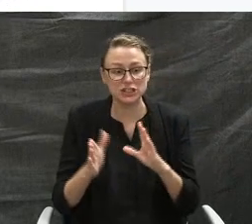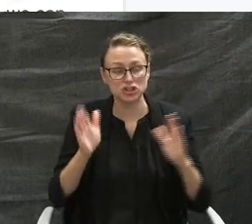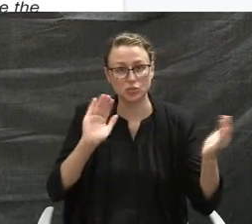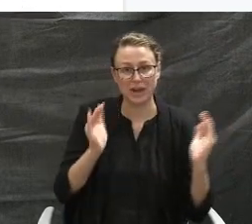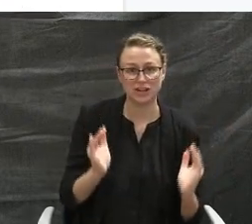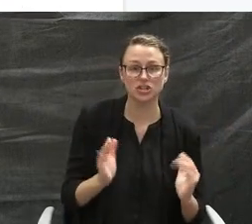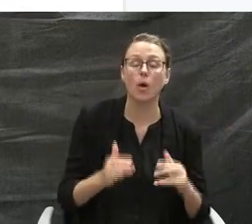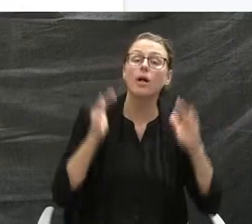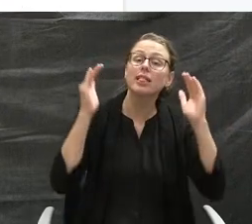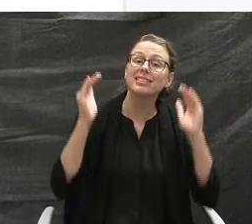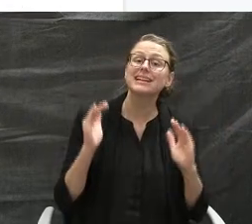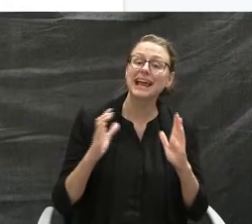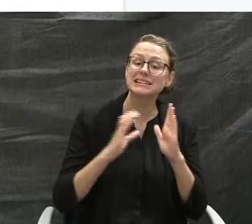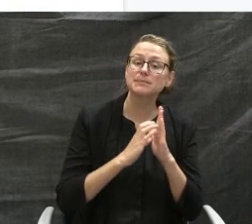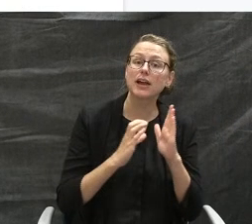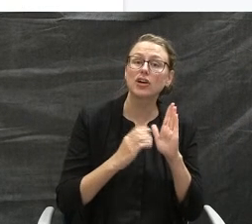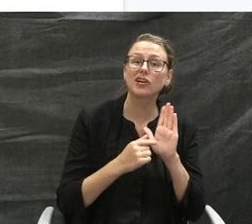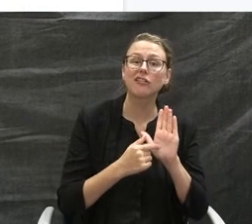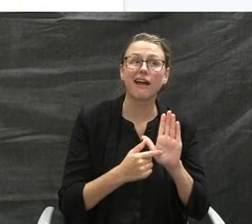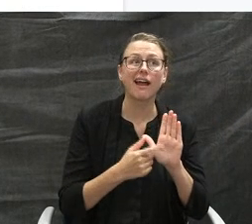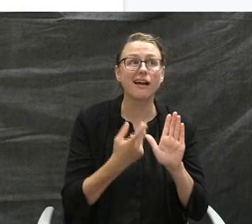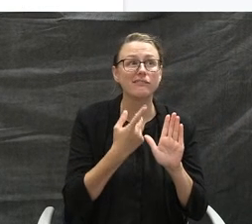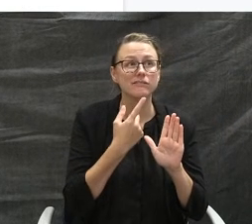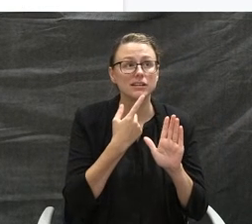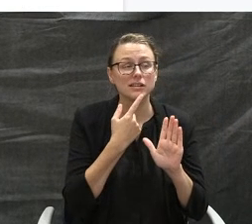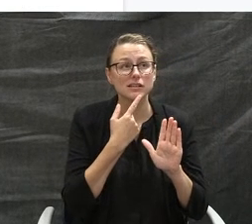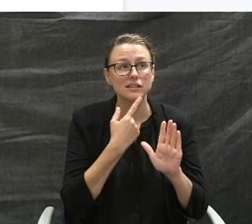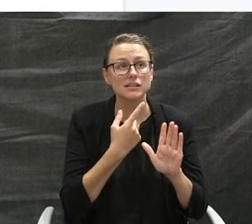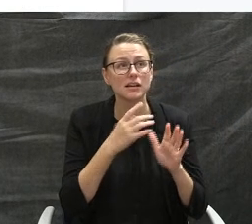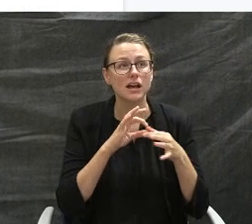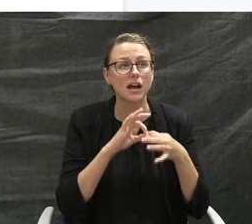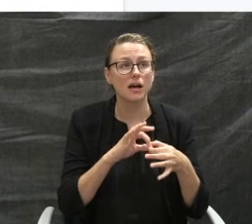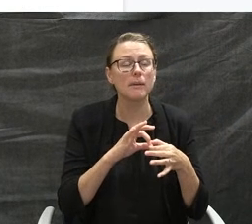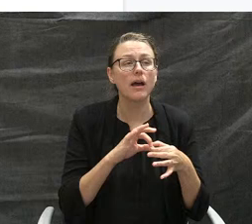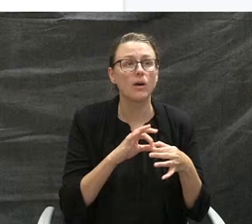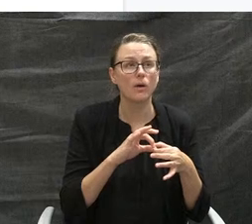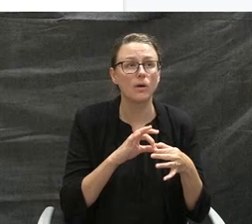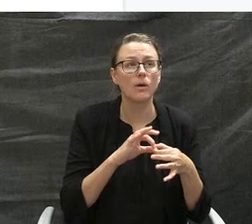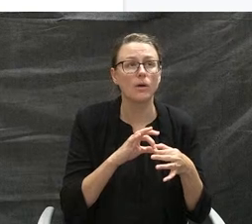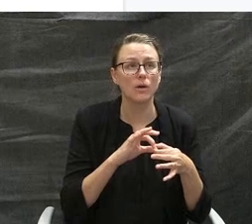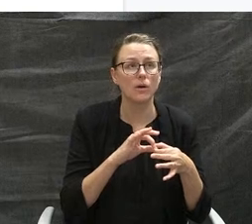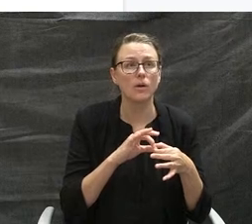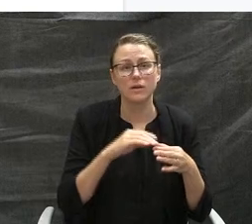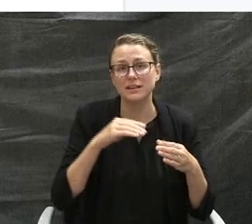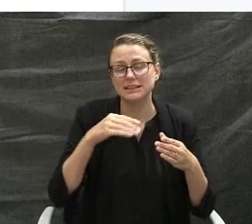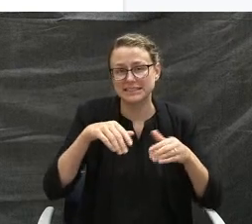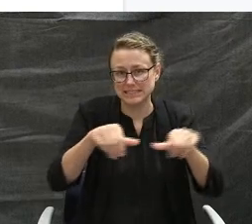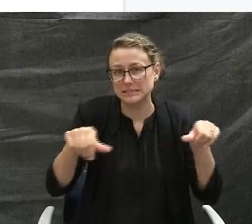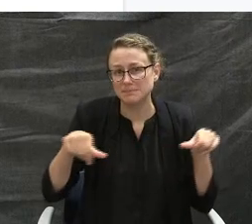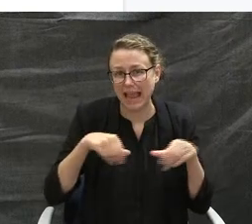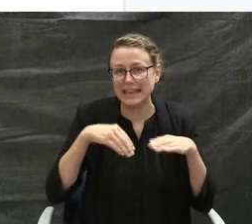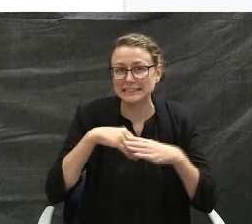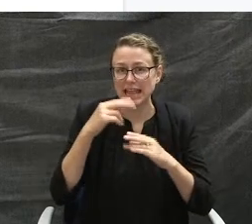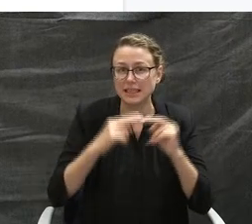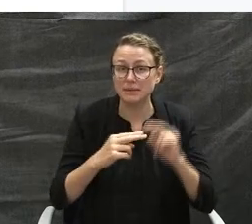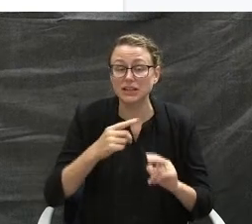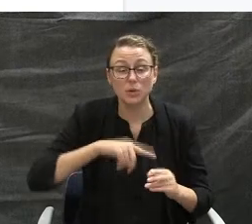the next paragraph here with regards to space and the buildings. We believe that both East and West could accommodate